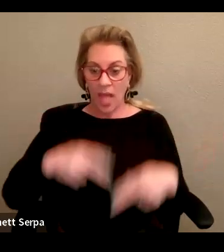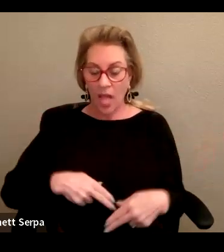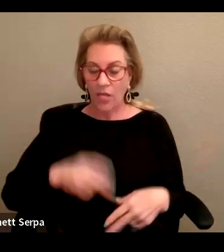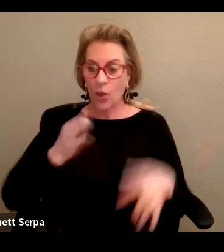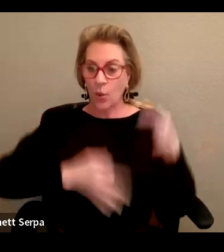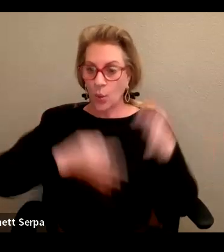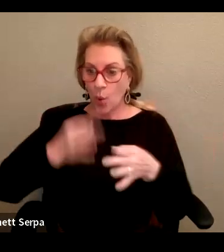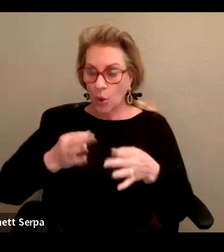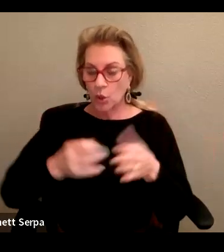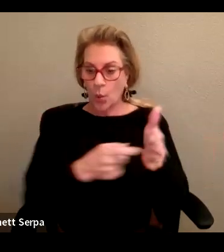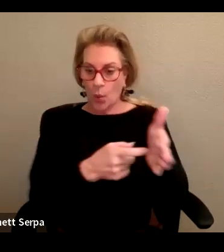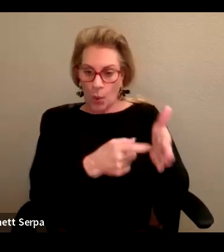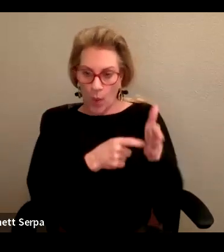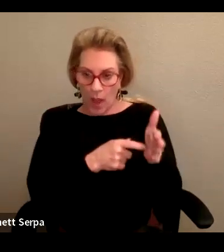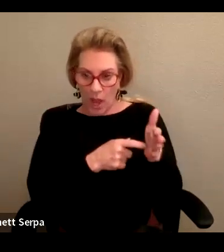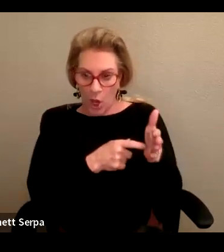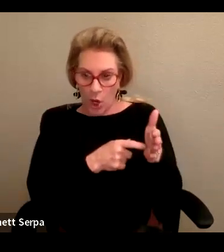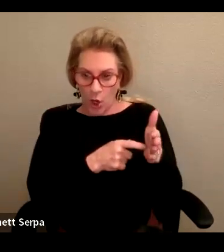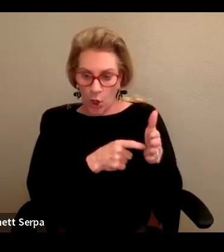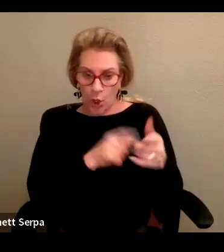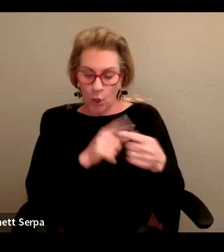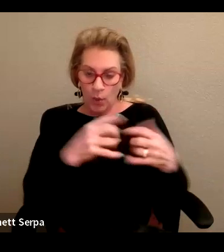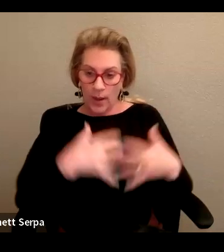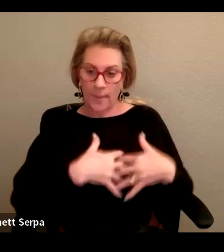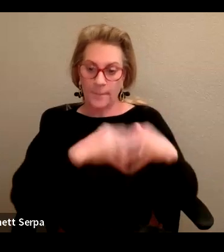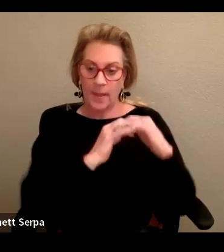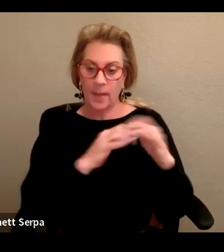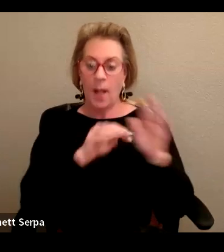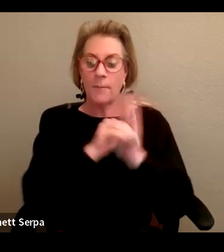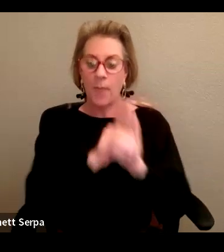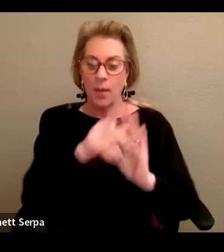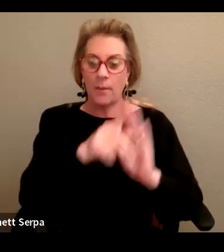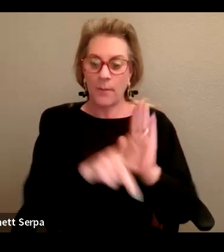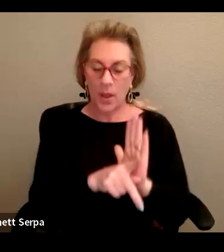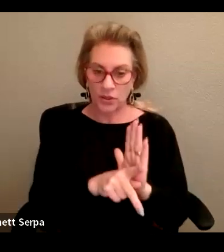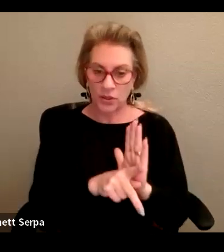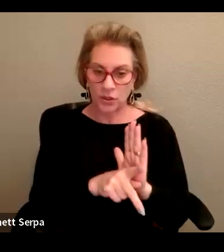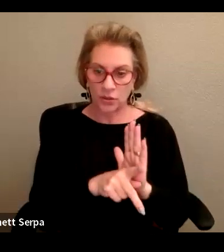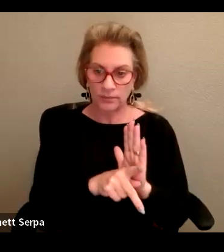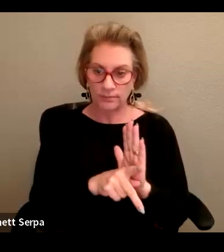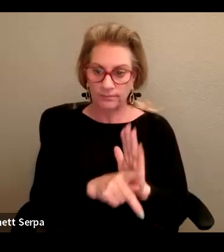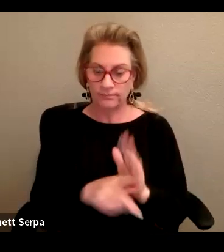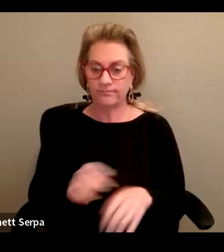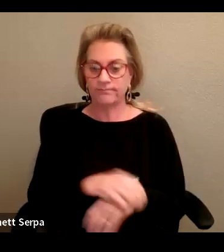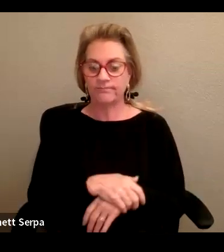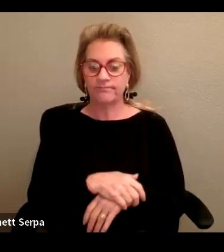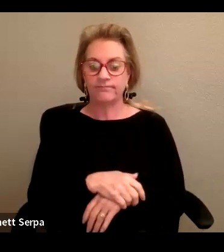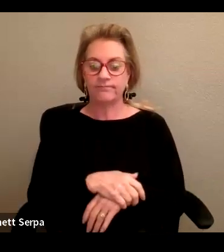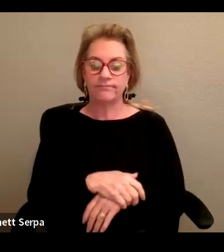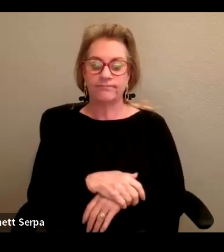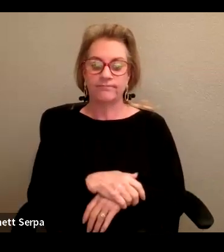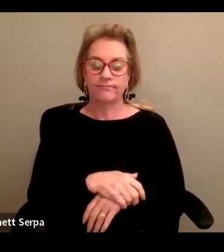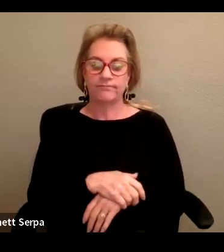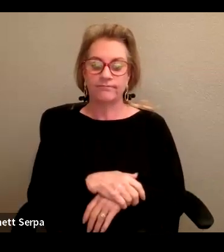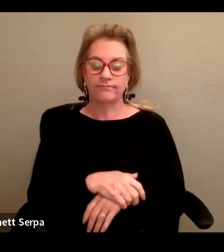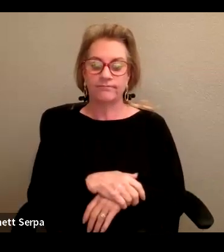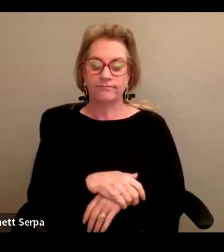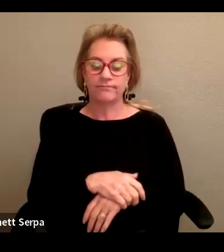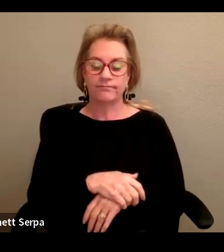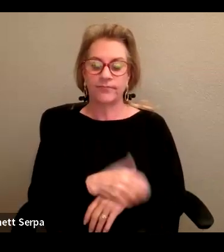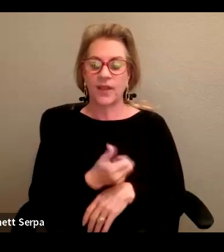are required to implement the model policies or their substantial equivalent a few things to also